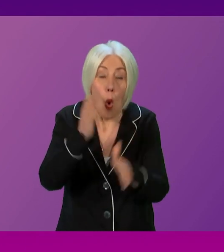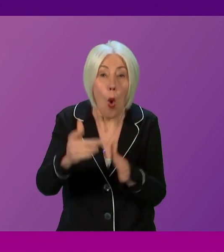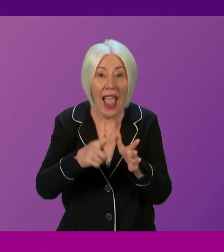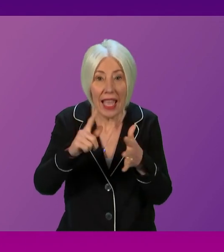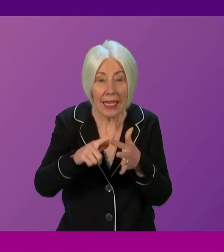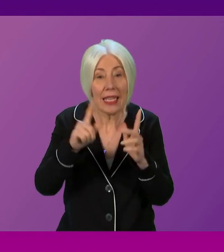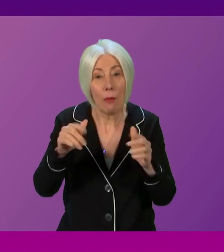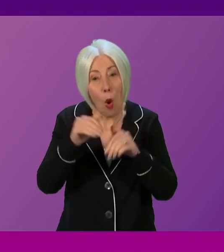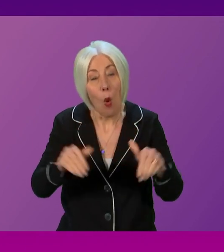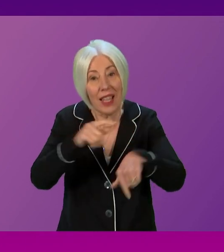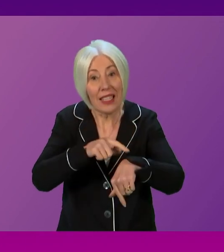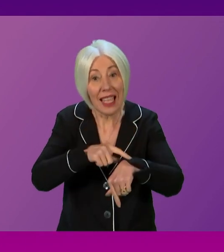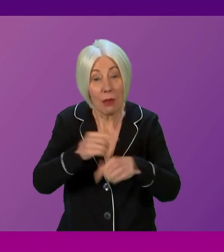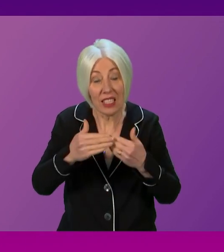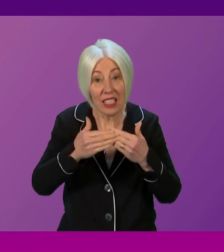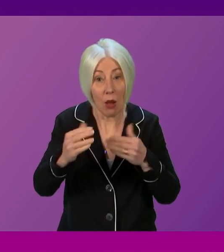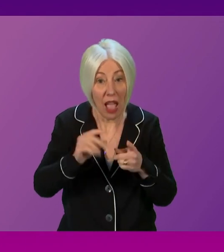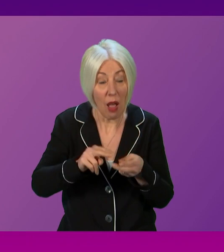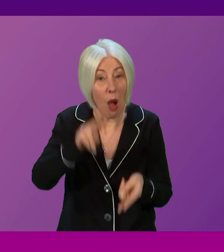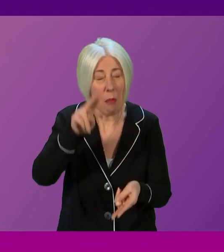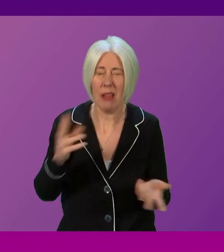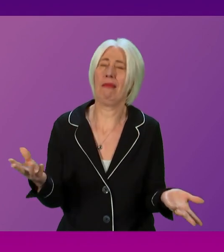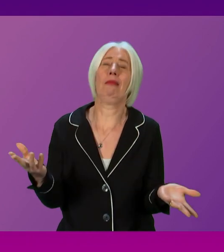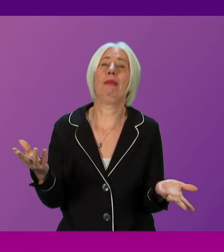still longer than they have ever been. Scotland’s NHS is at breaking point,